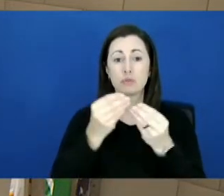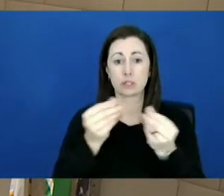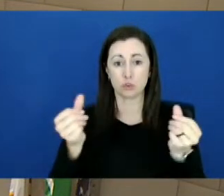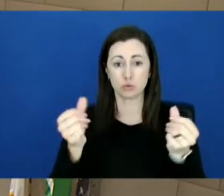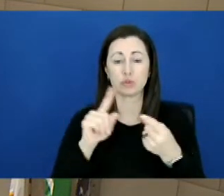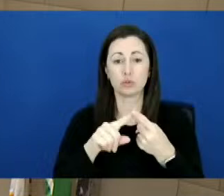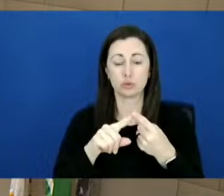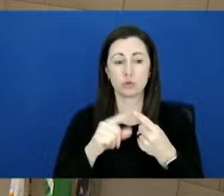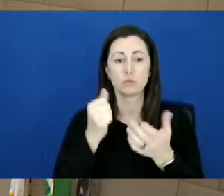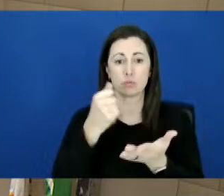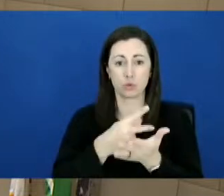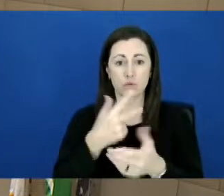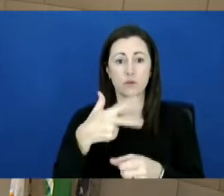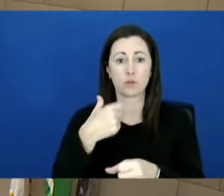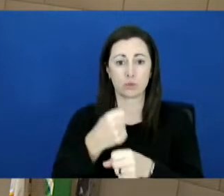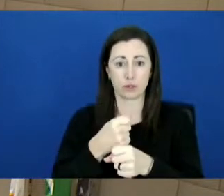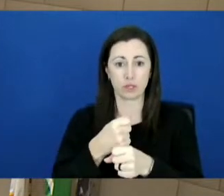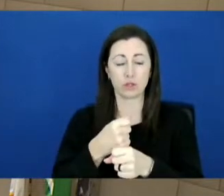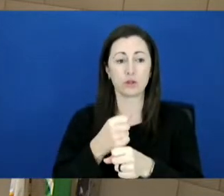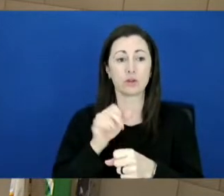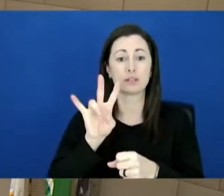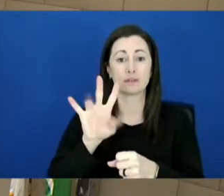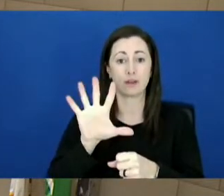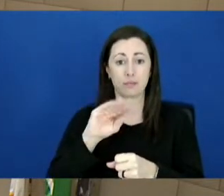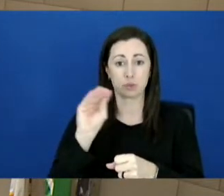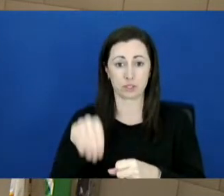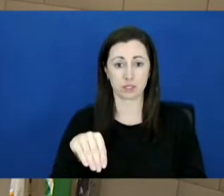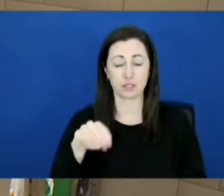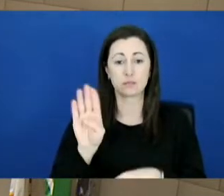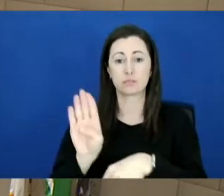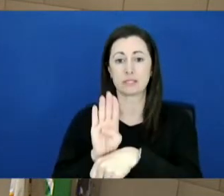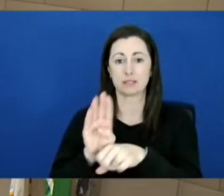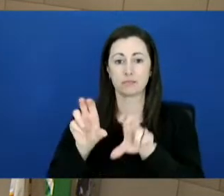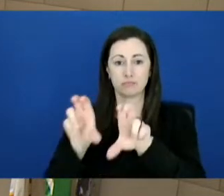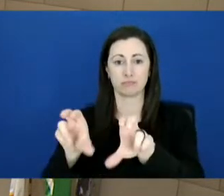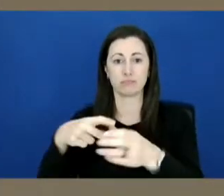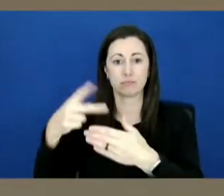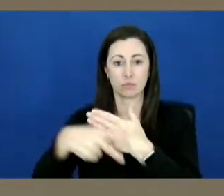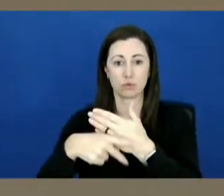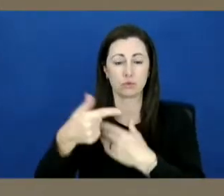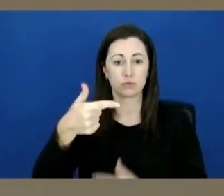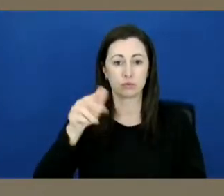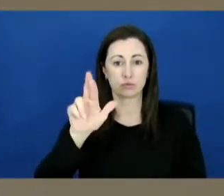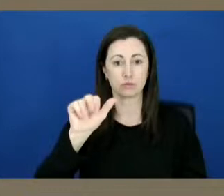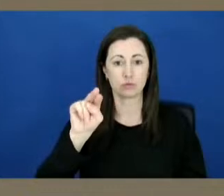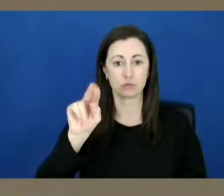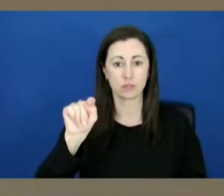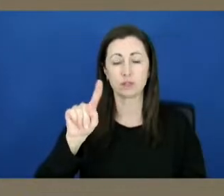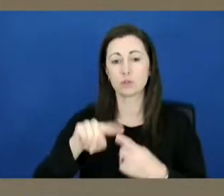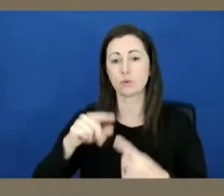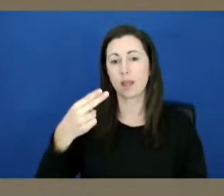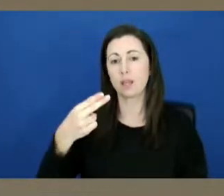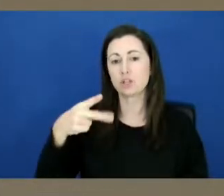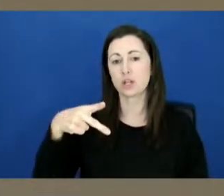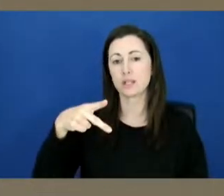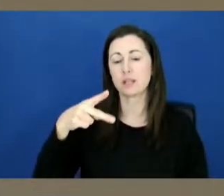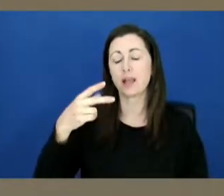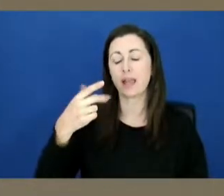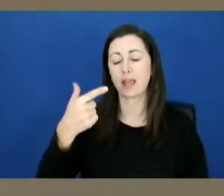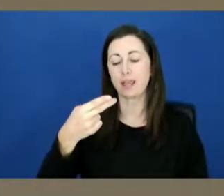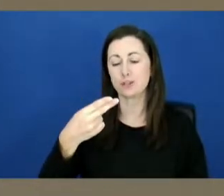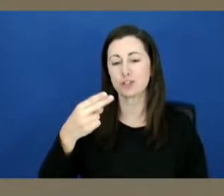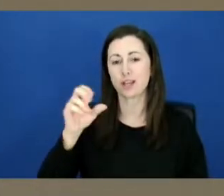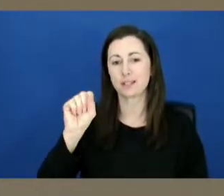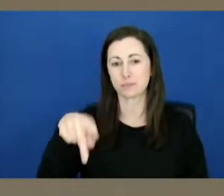NOW I'LL ENTERTAIN A MOTION TO